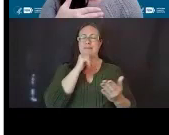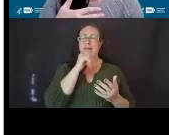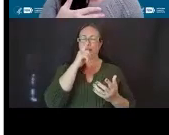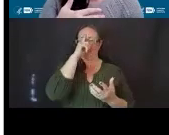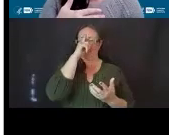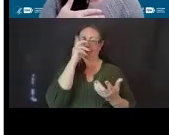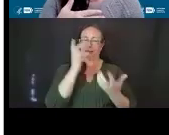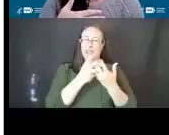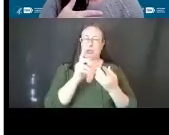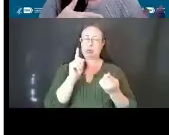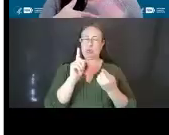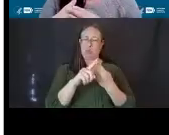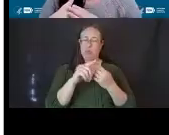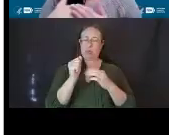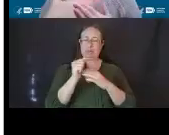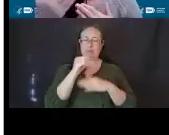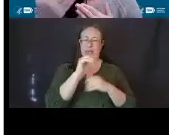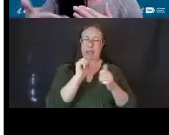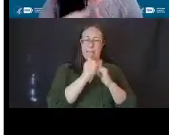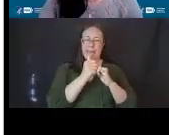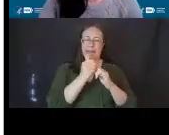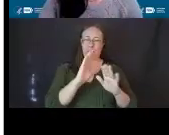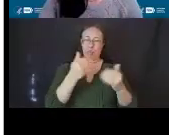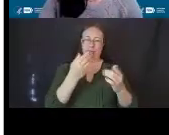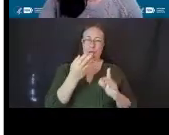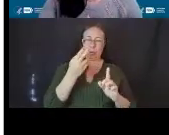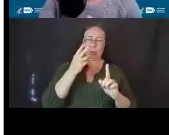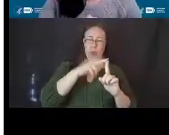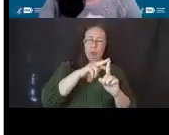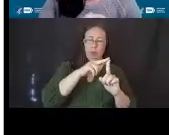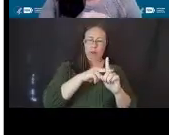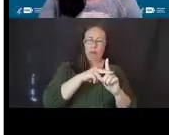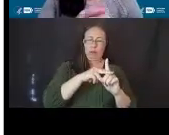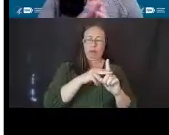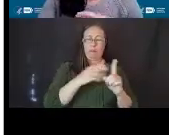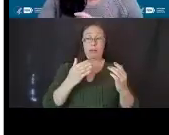you can go down a path of the Early Independence Award, for example.